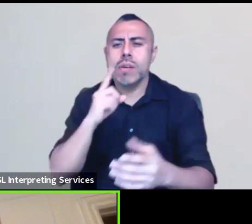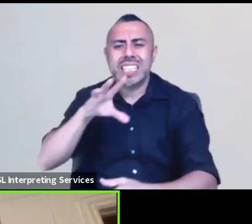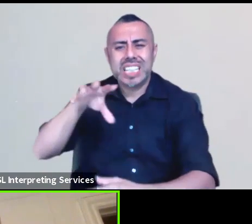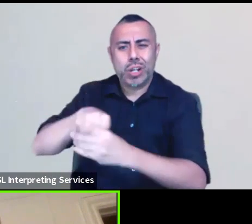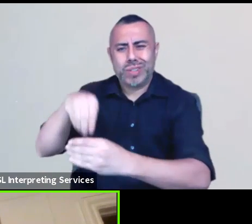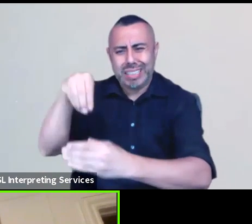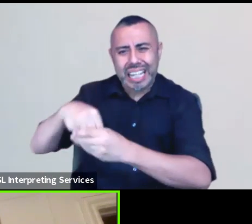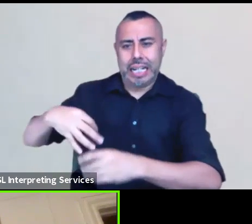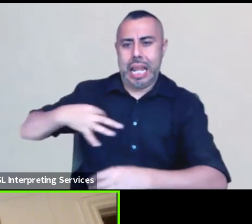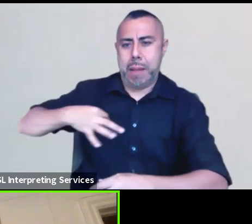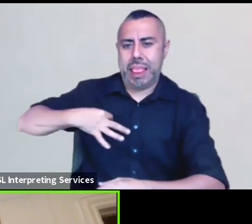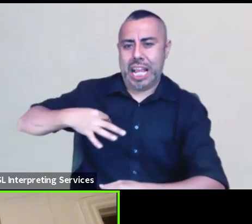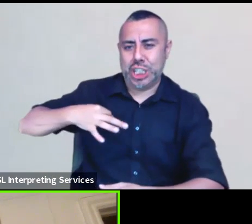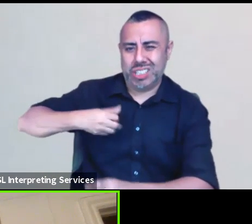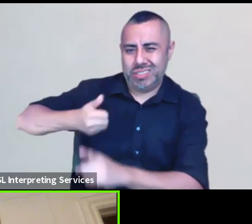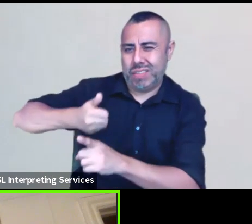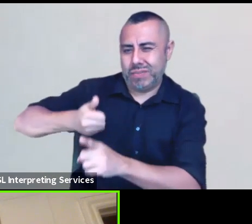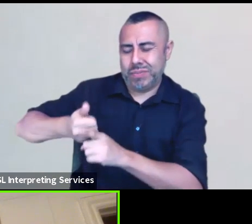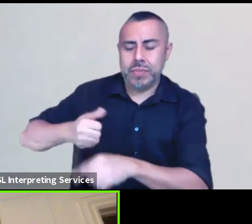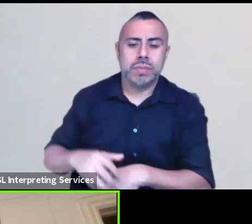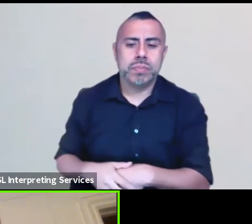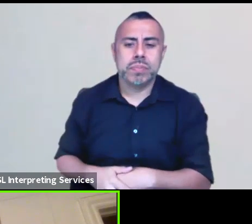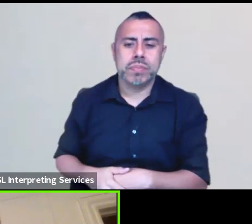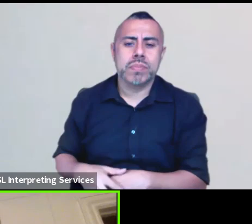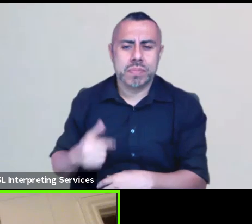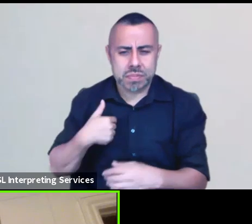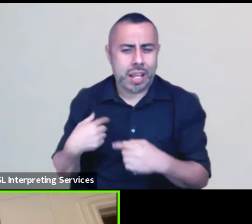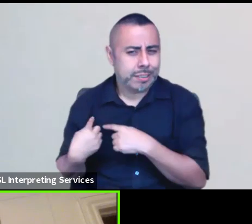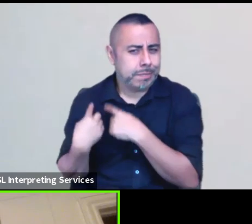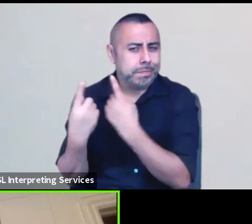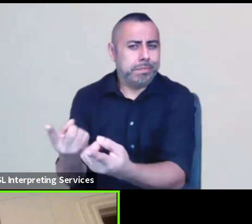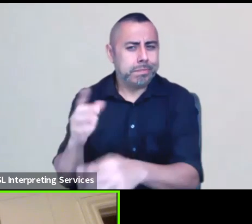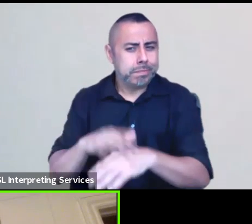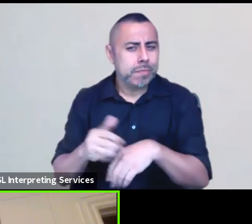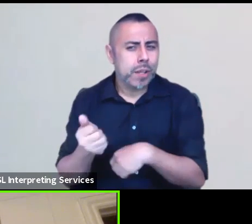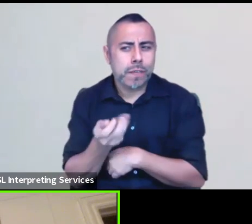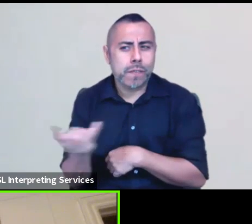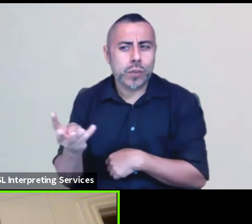I've been in a number of calls, so I think there are going to be some opportunities